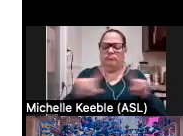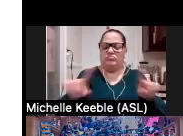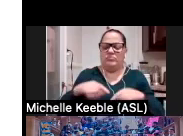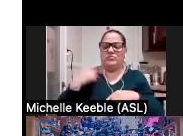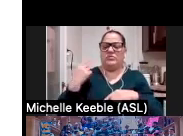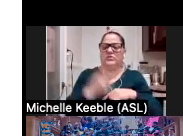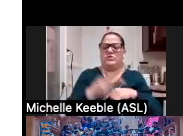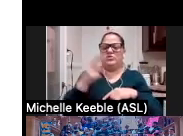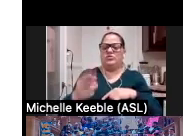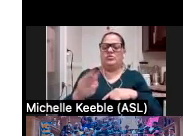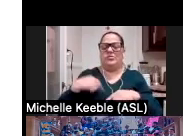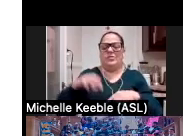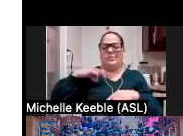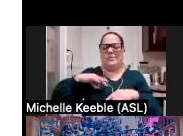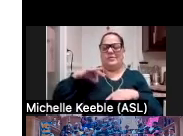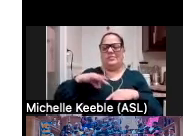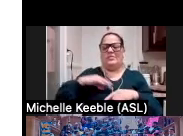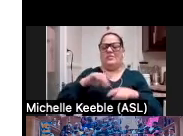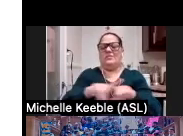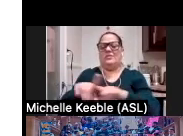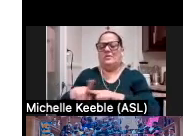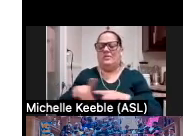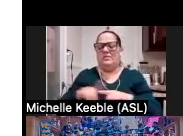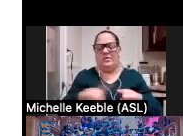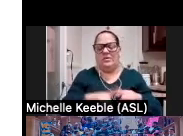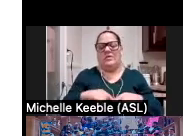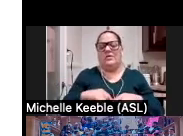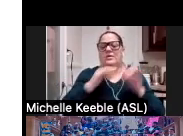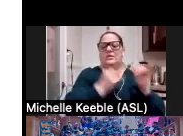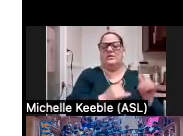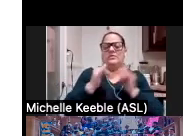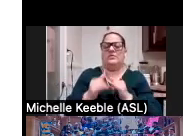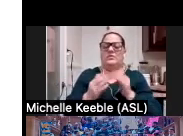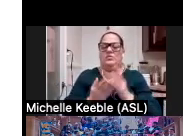benefited from feedback and contributions from many individuals throughout a truly collective